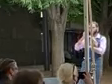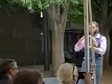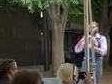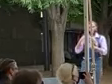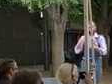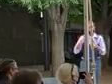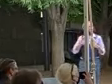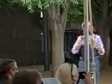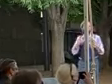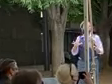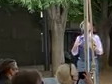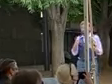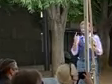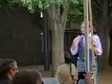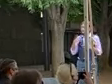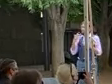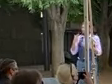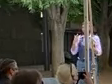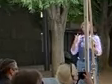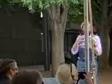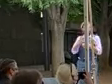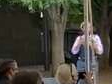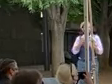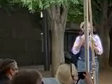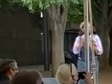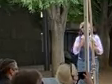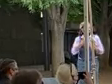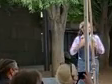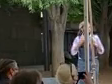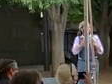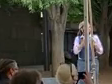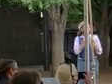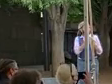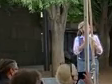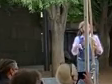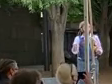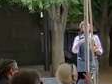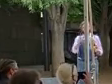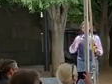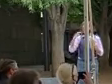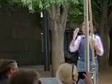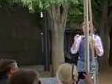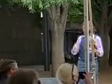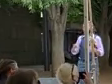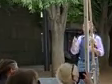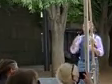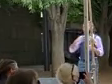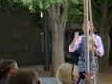So let's decide to take inspiration from many of you. I have decided I am going on the offense as well.